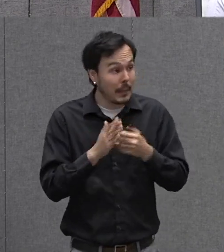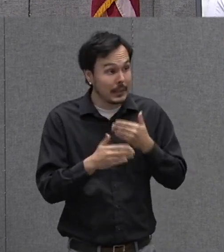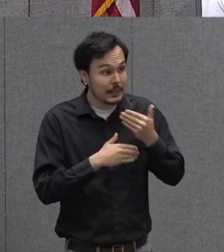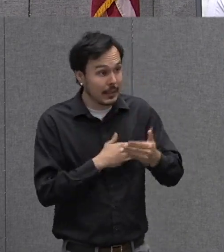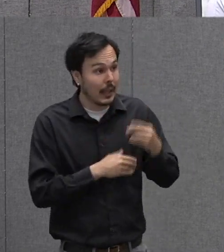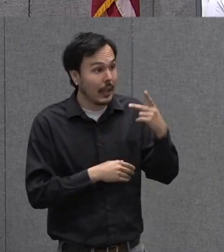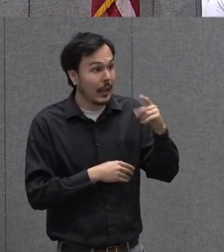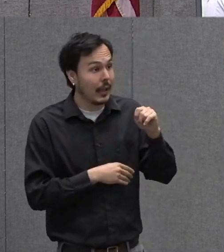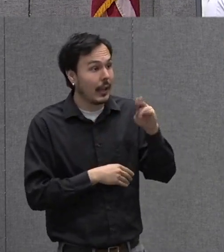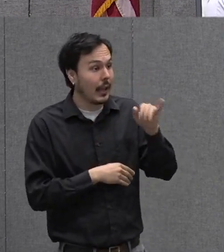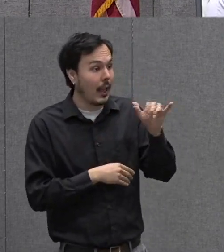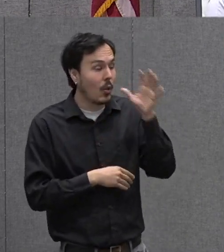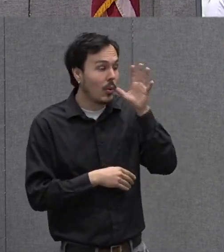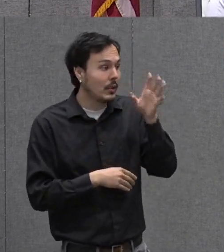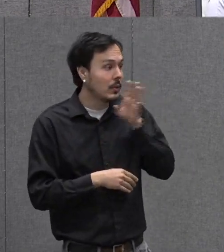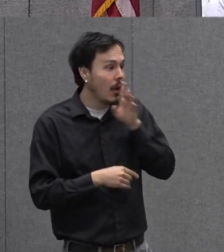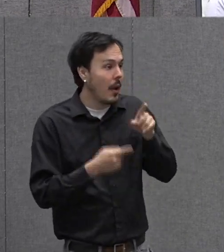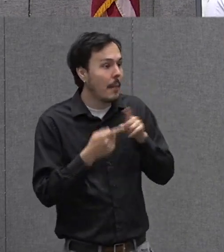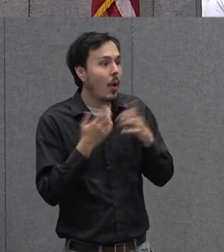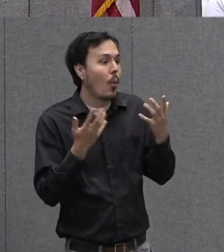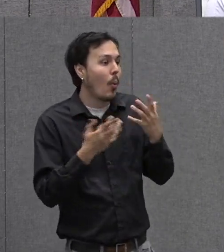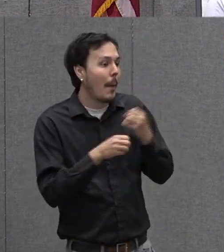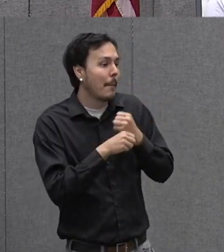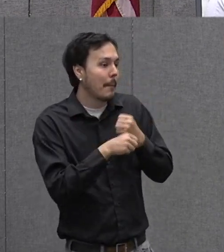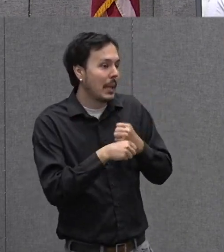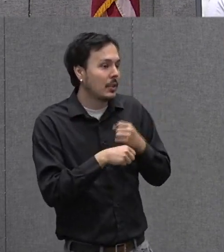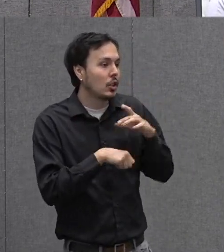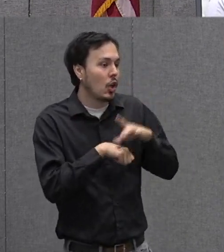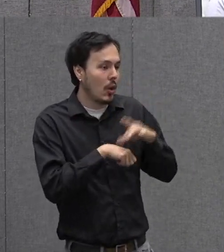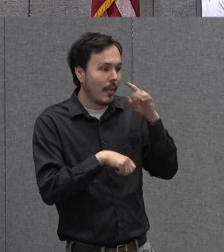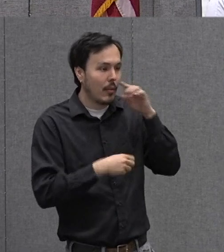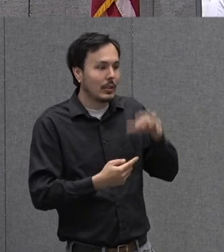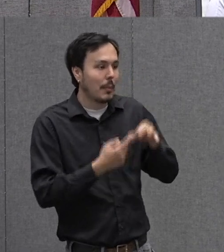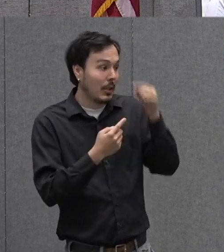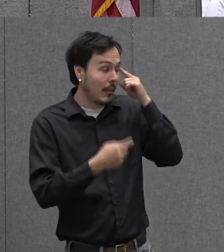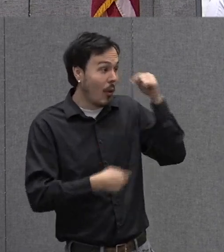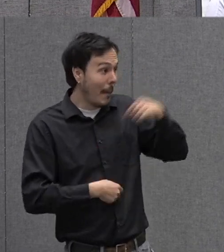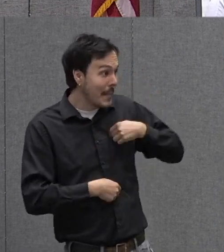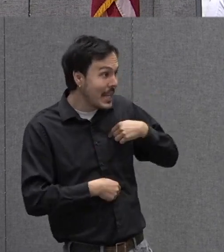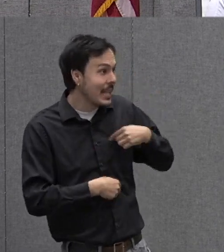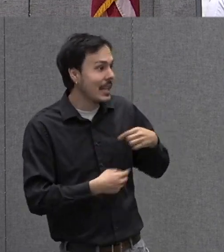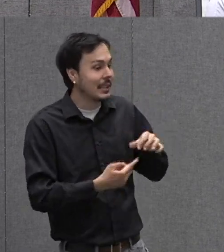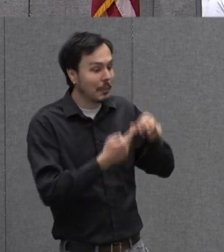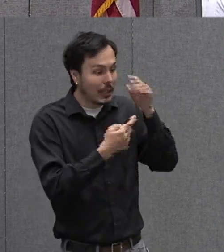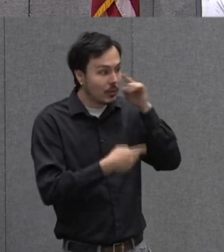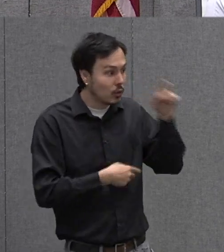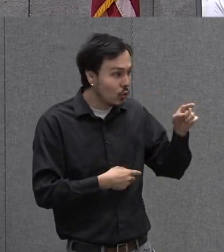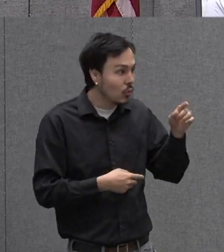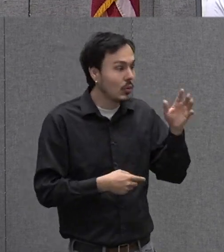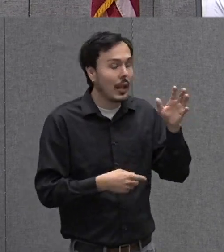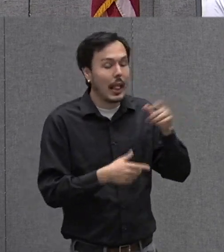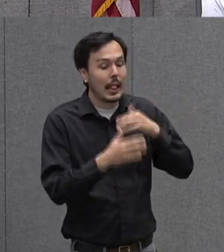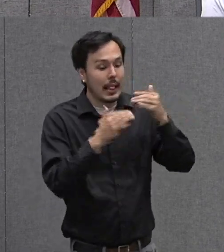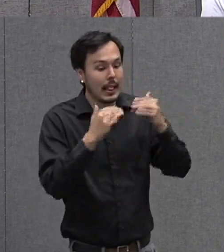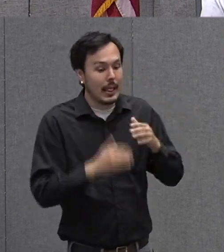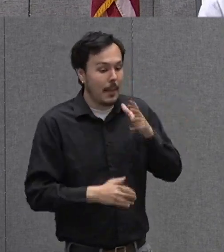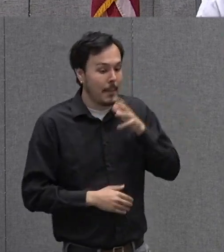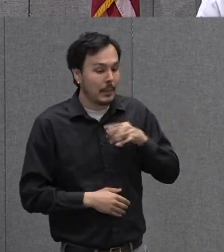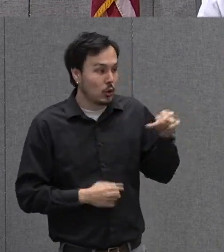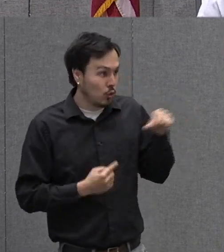and we're gonna be talking a little bit about what makes Earth special for me, and to you, and then we'll hear from Miss Q. Uh huh, and after me,